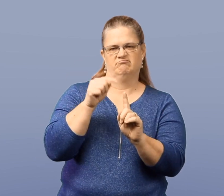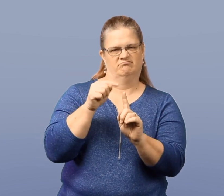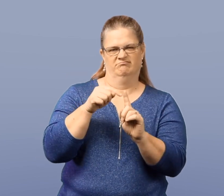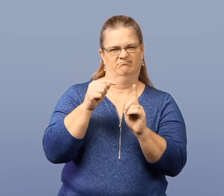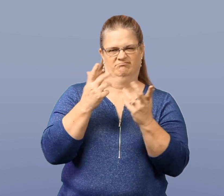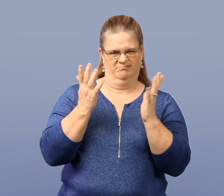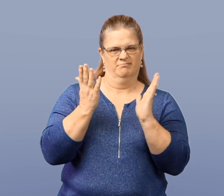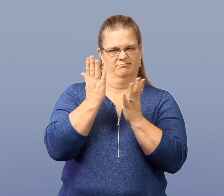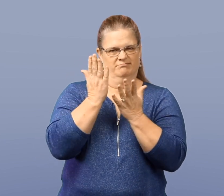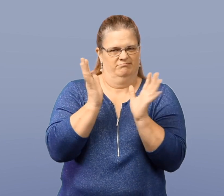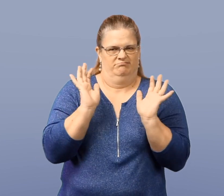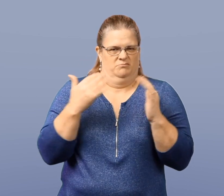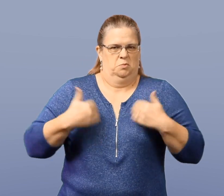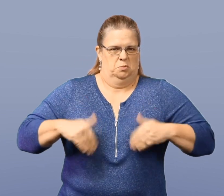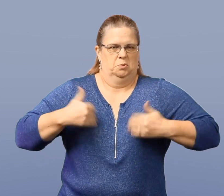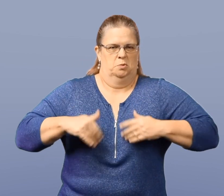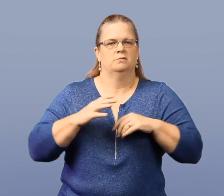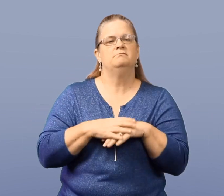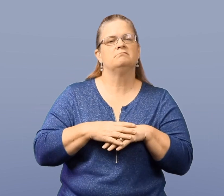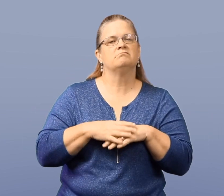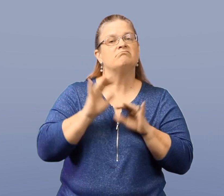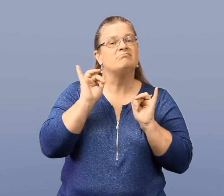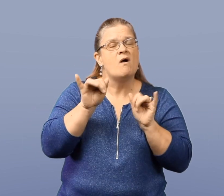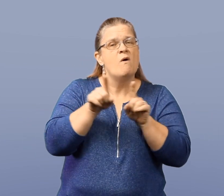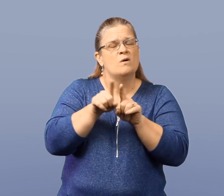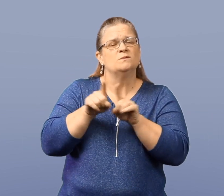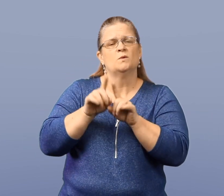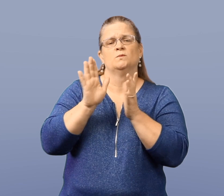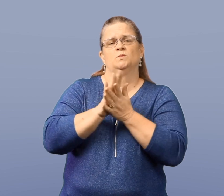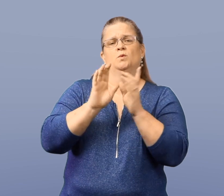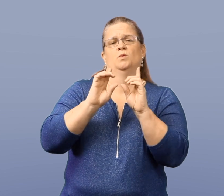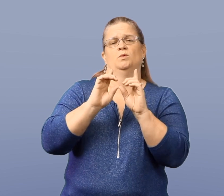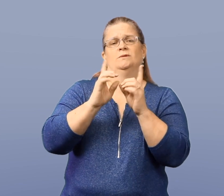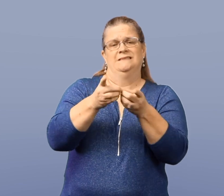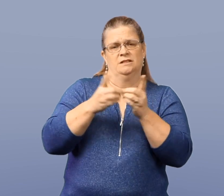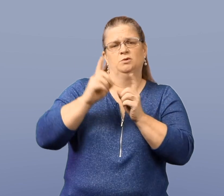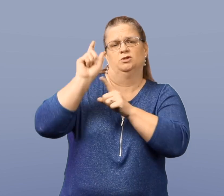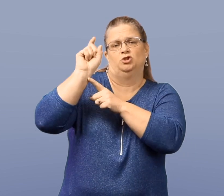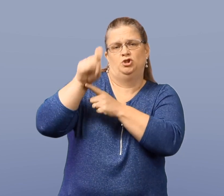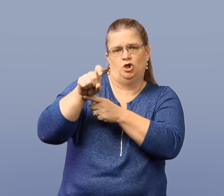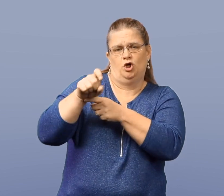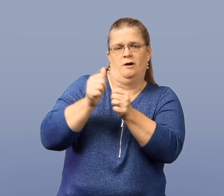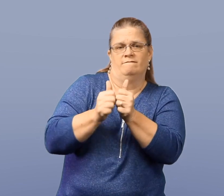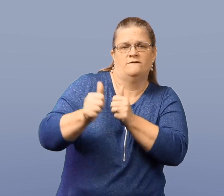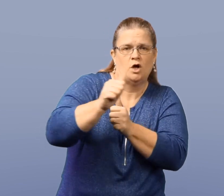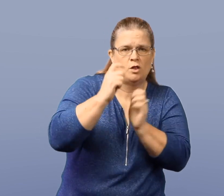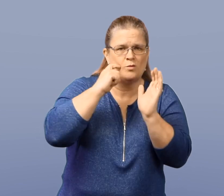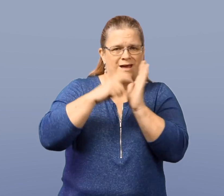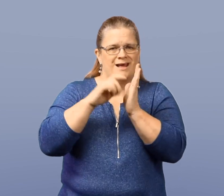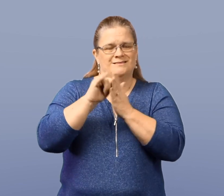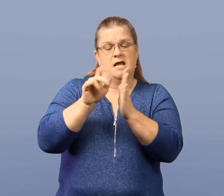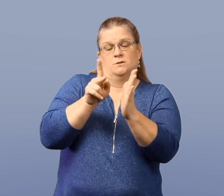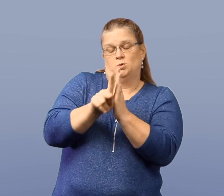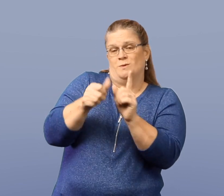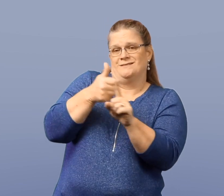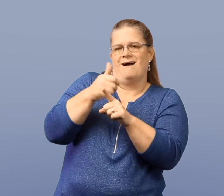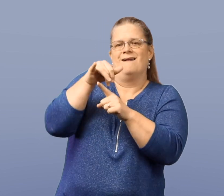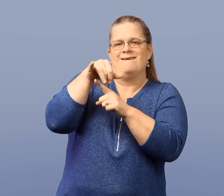[ Ambient Noise ] Also, the district should further recognize